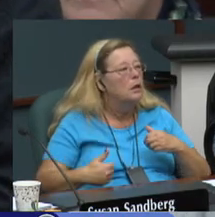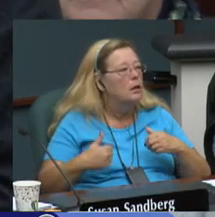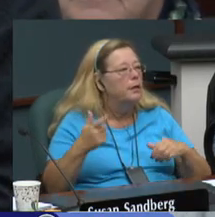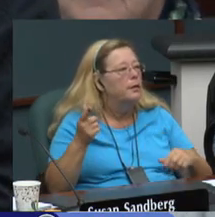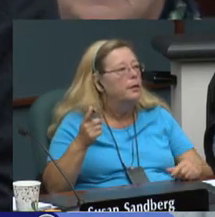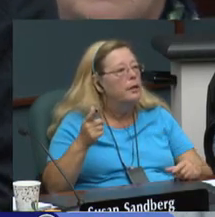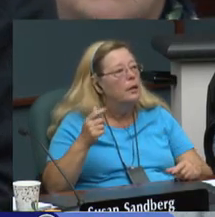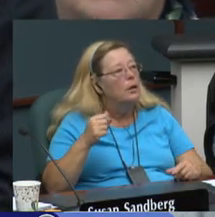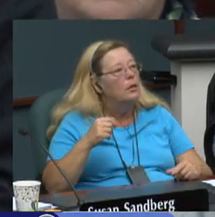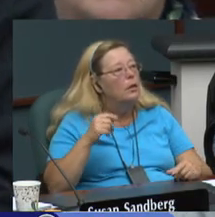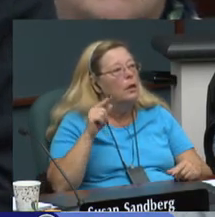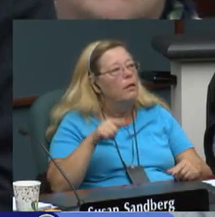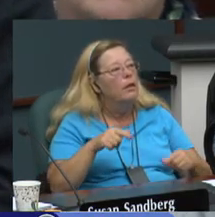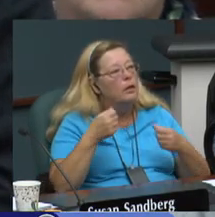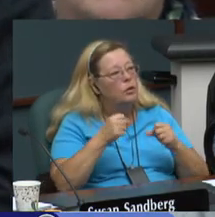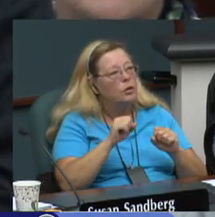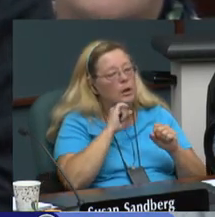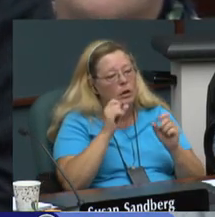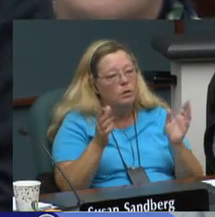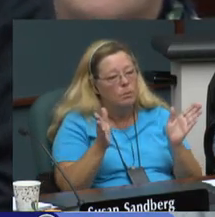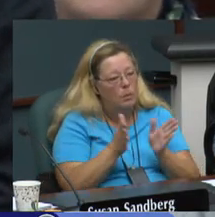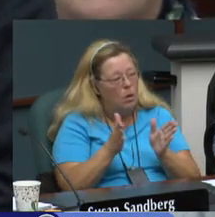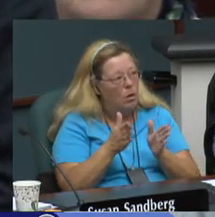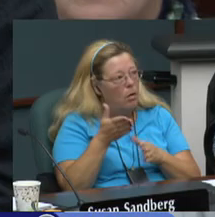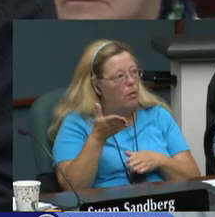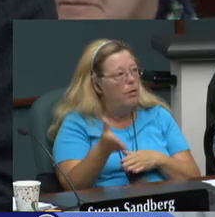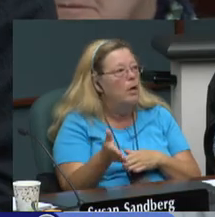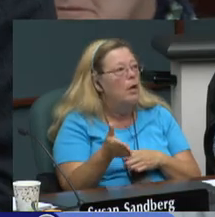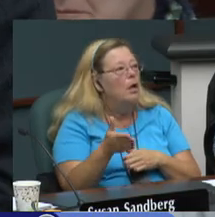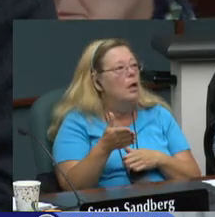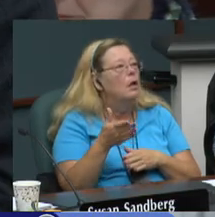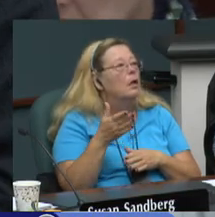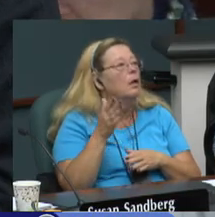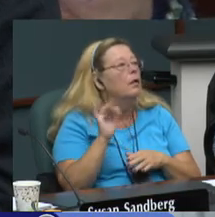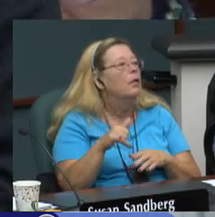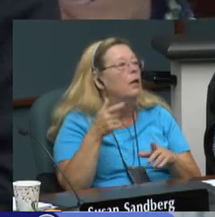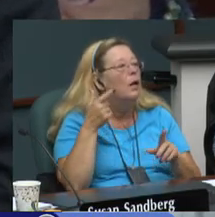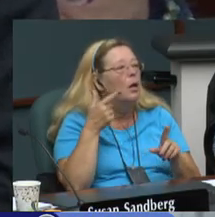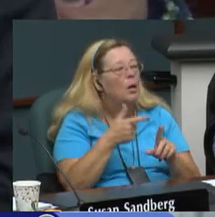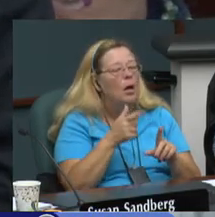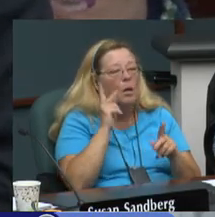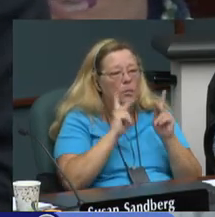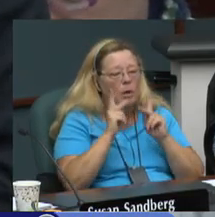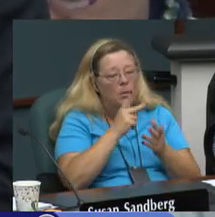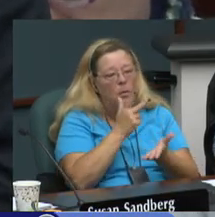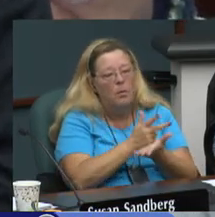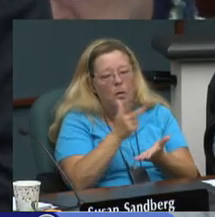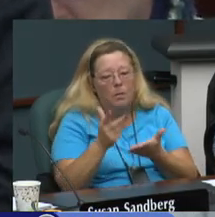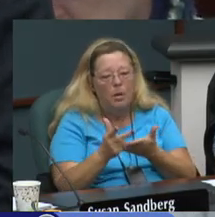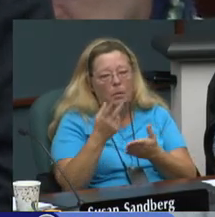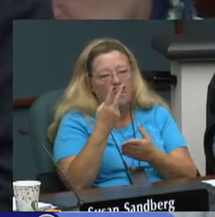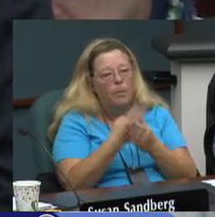streets are narrow there at this point people are parked on both sides parking